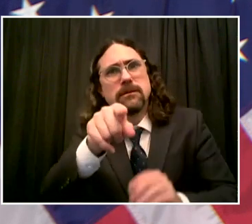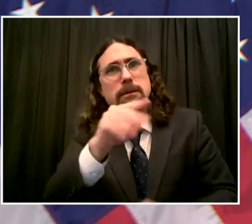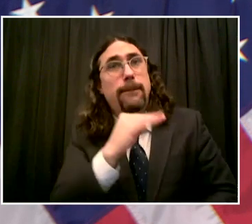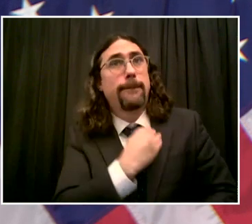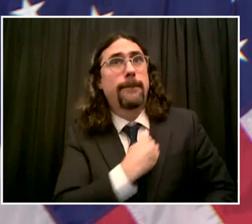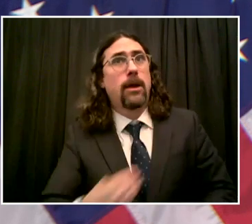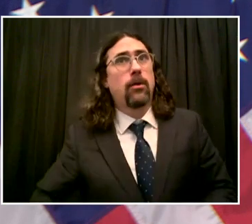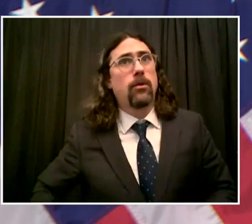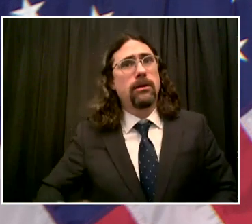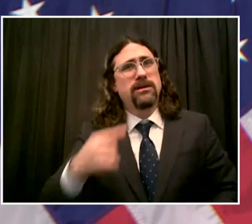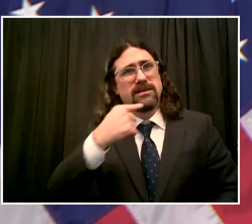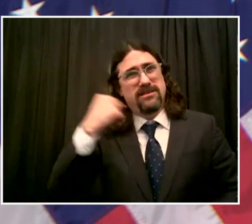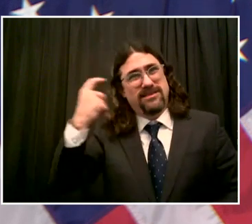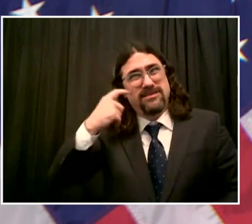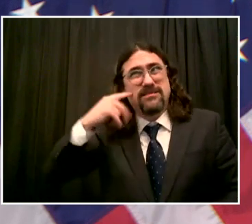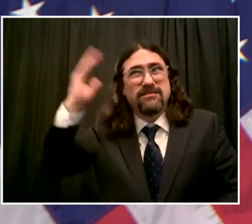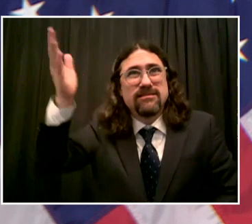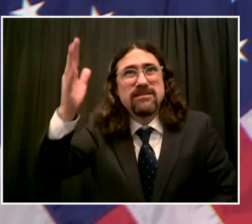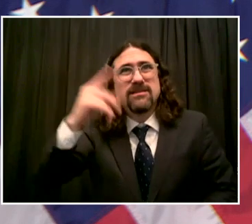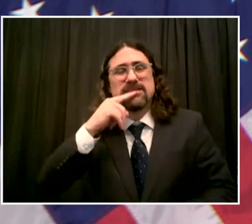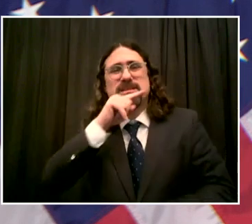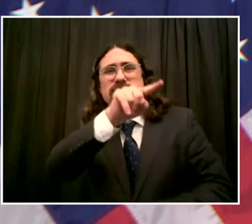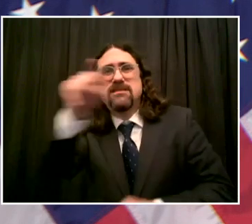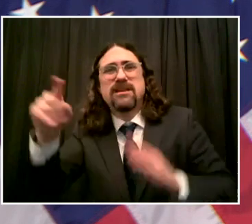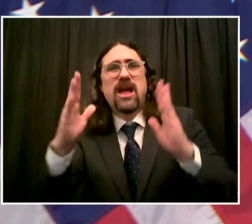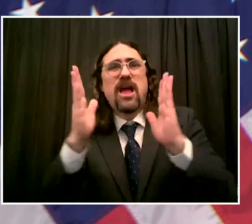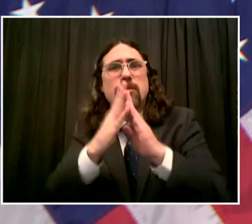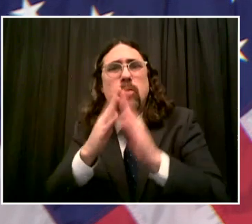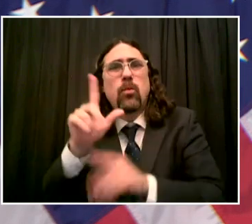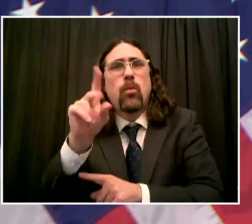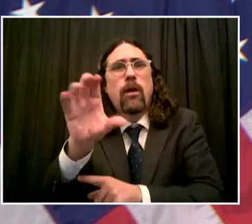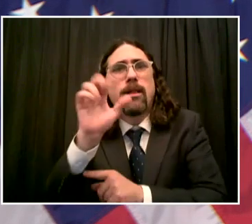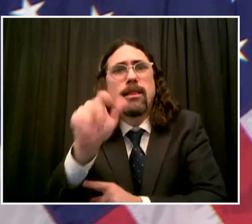WE'VE SEEN IT AT PROTEST. WE'VE SEEN PEOPE LRTHOW PELOPE OUT OF PROTEST.